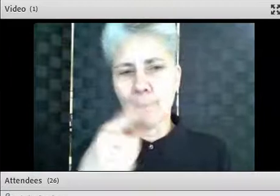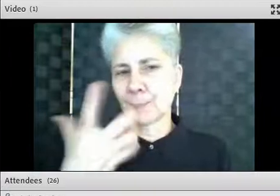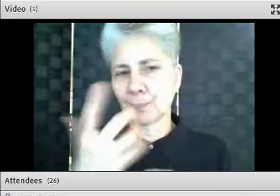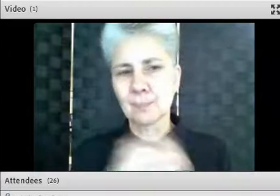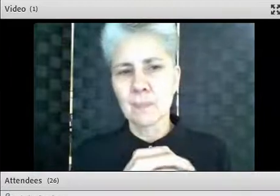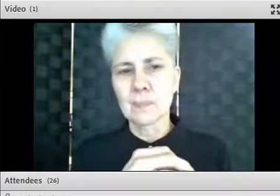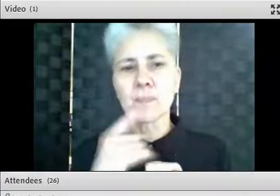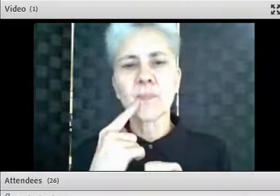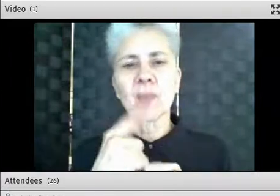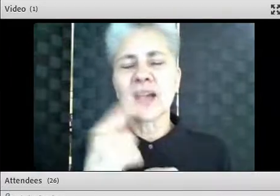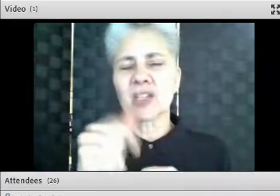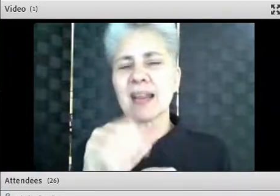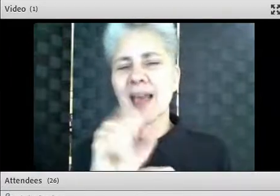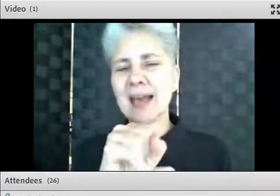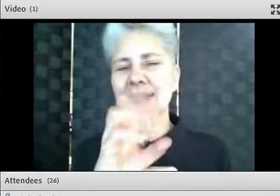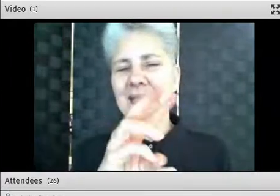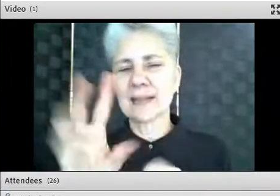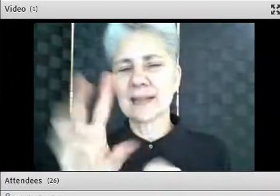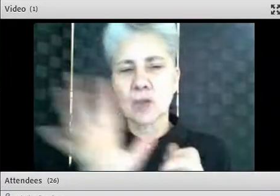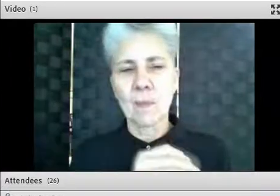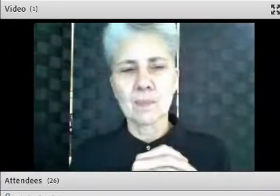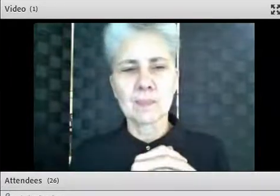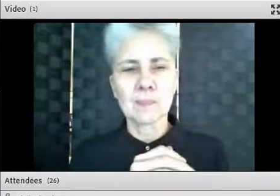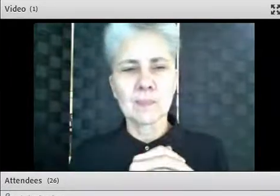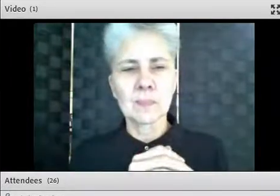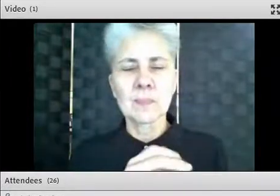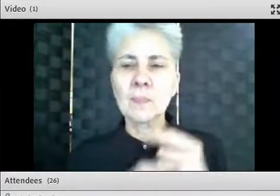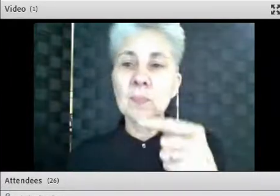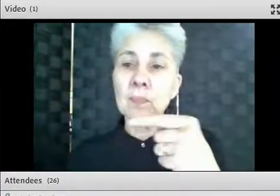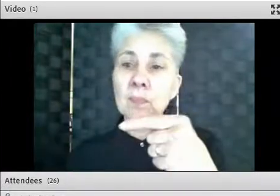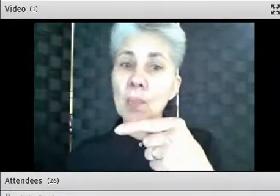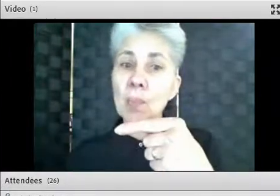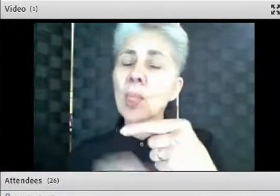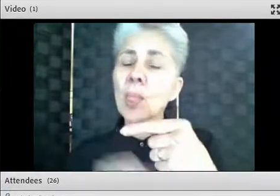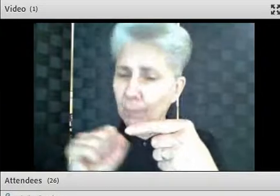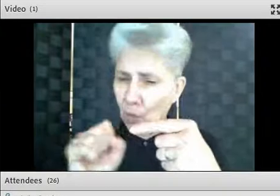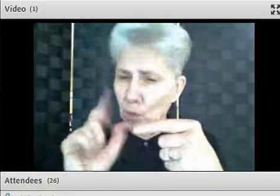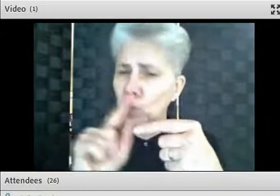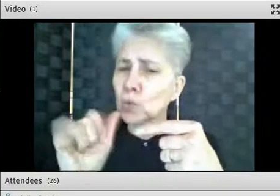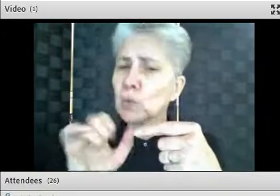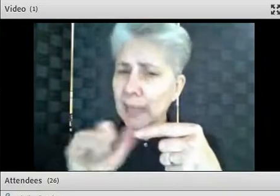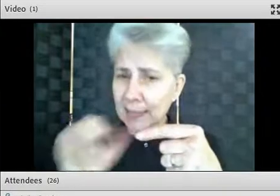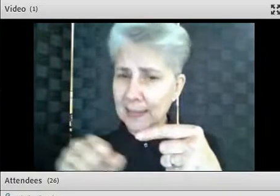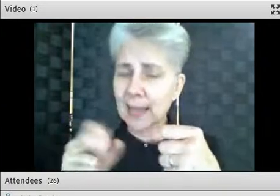I just need the S66. And, yeah, Susie, it does save your brain,